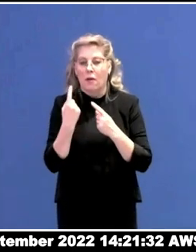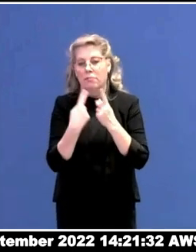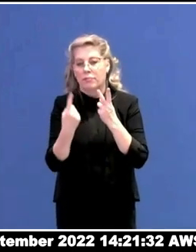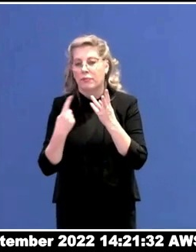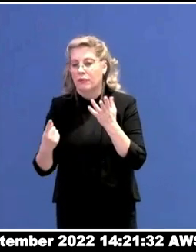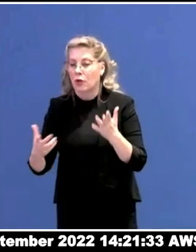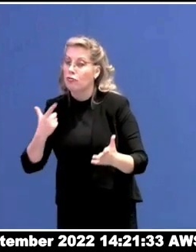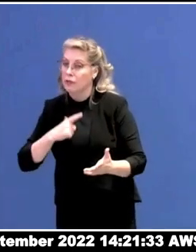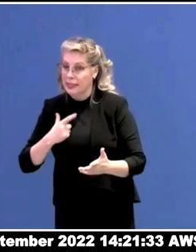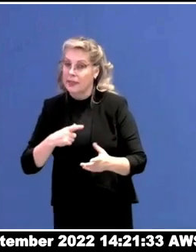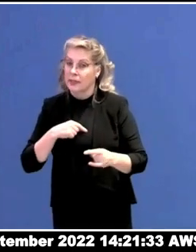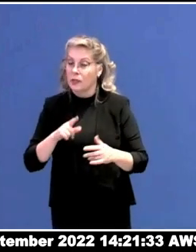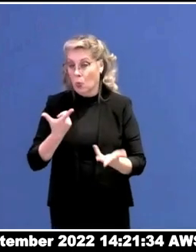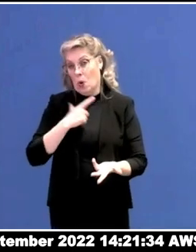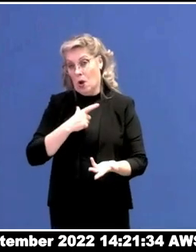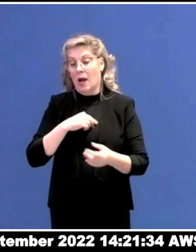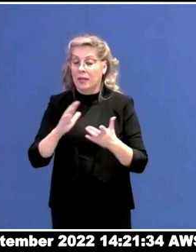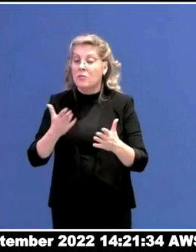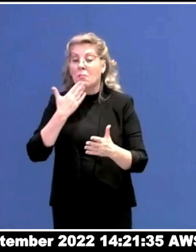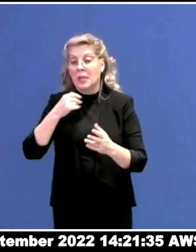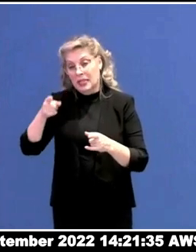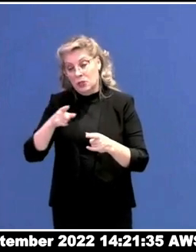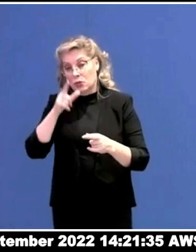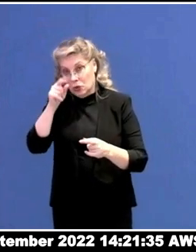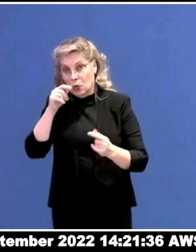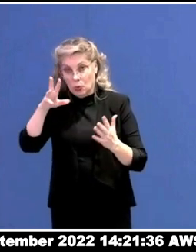will also refer you to our reports which are in evidence which provide more detail on